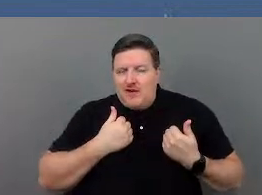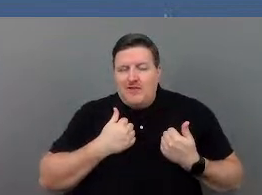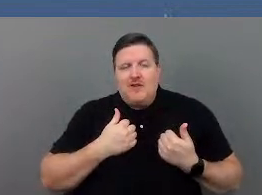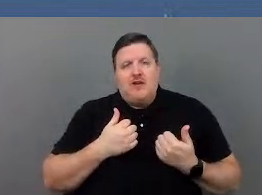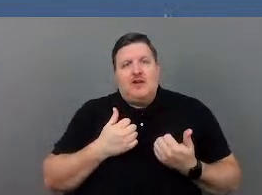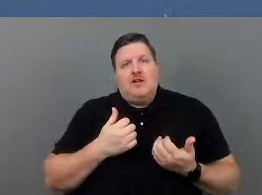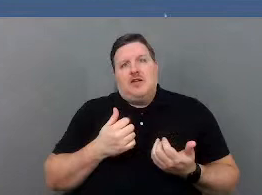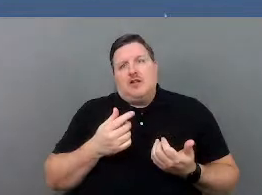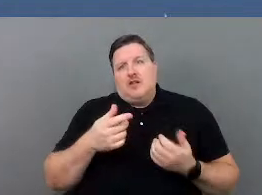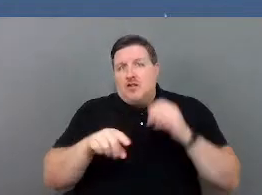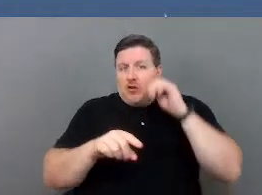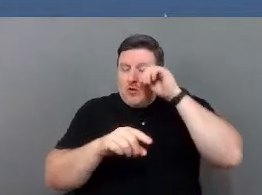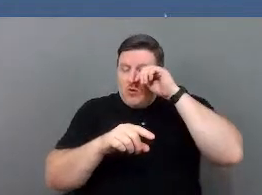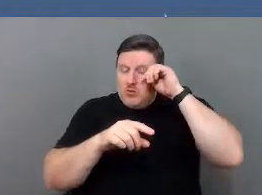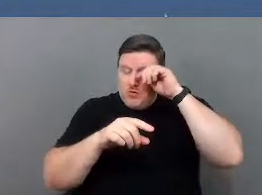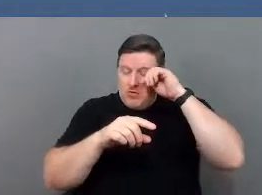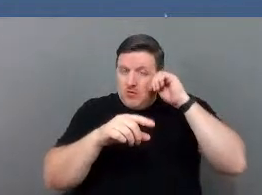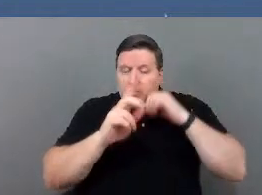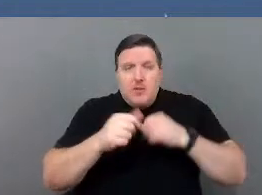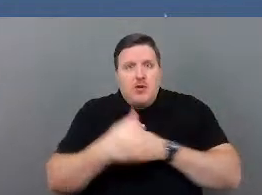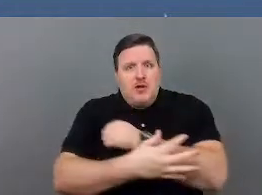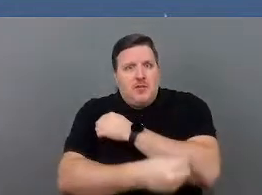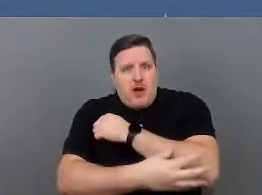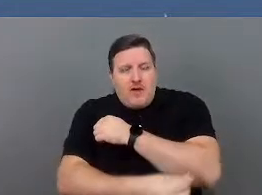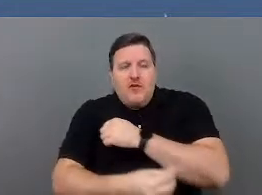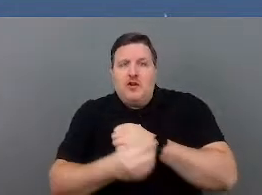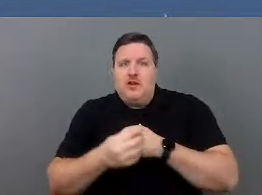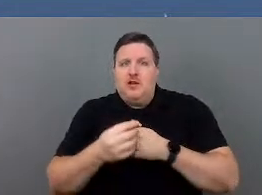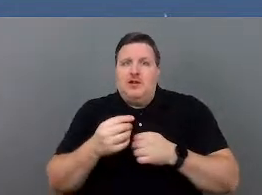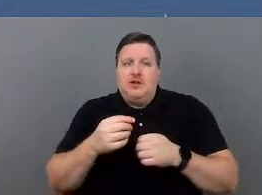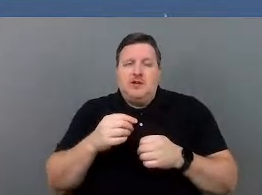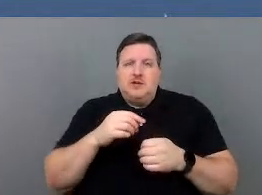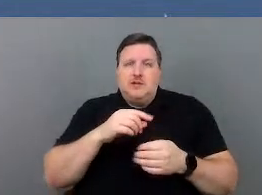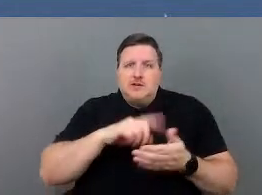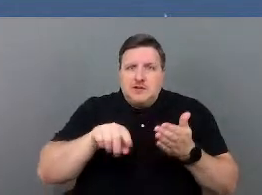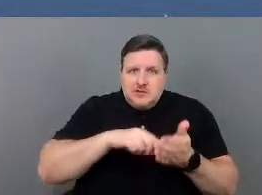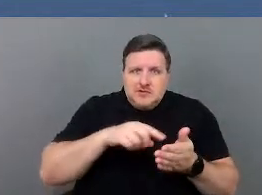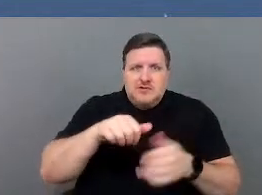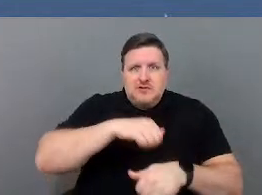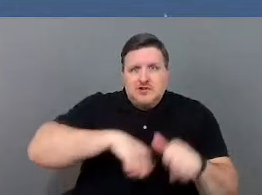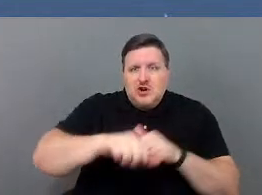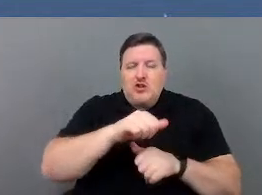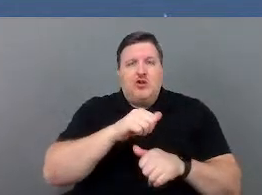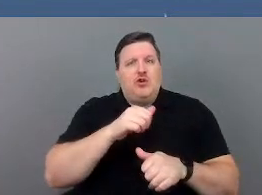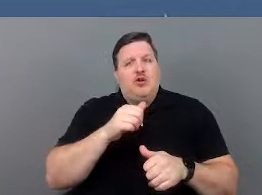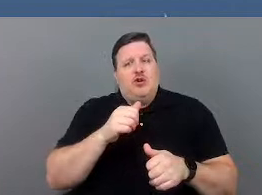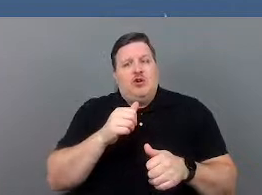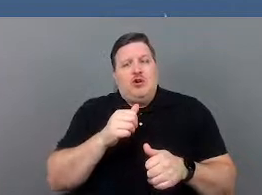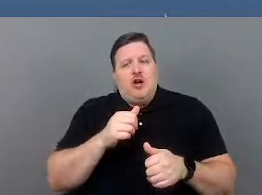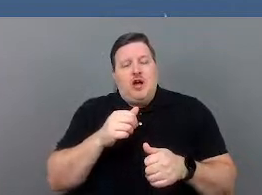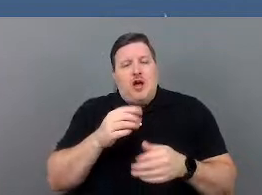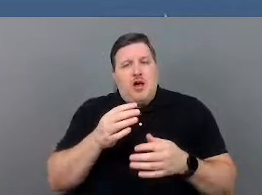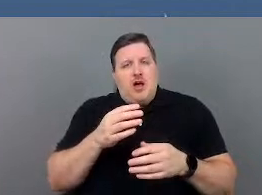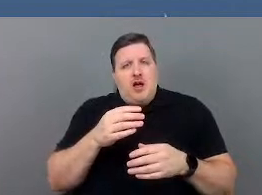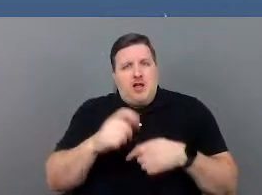SHOULD WE WANT A HEALTHIER SOCIETY IF THAT'S THE GOAL. ANYWAY, MINNEAPOLIS POLICE DEPARTMENT DOESN'T REALLY HAVE REWARDABLE BEHAVIOR.